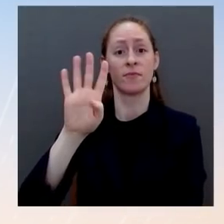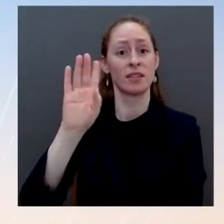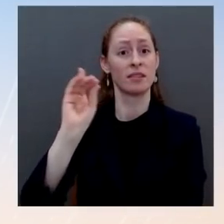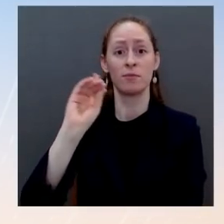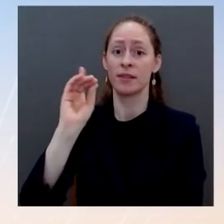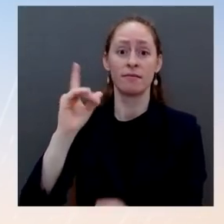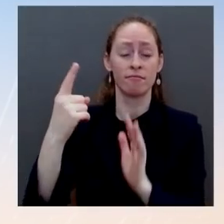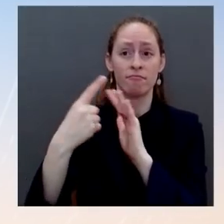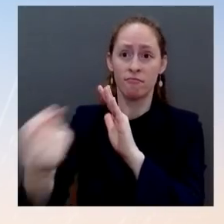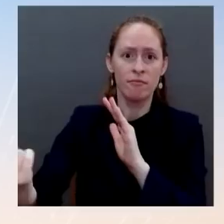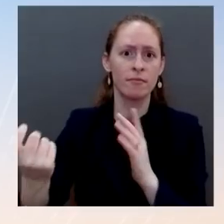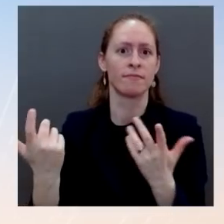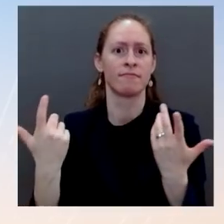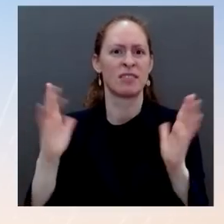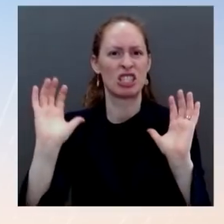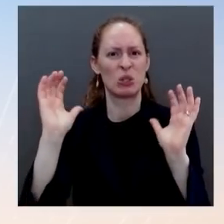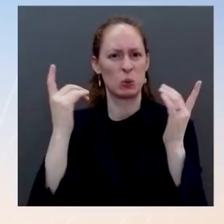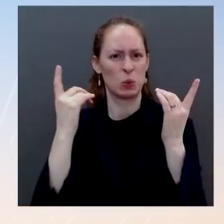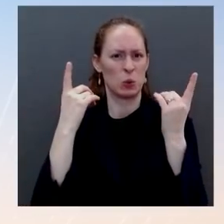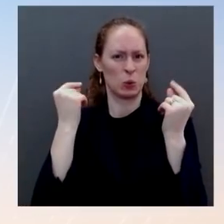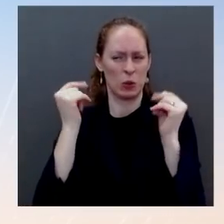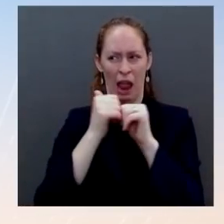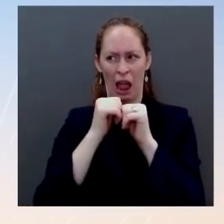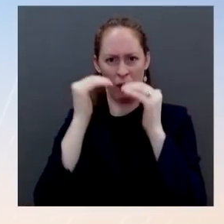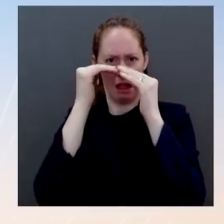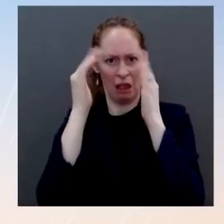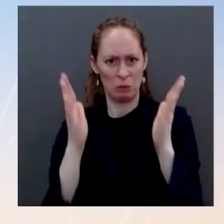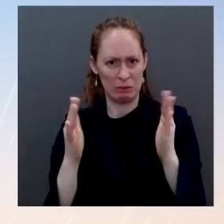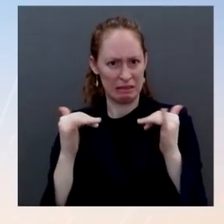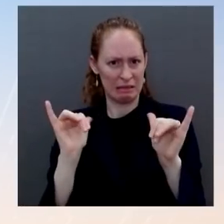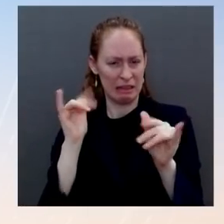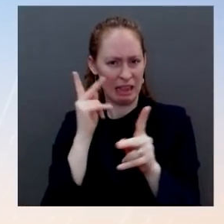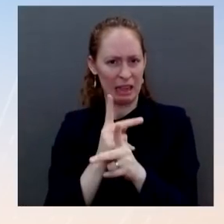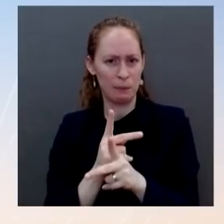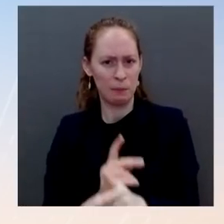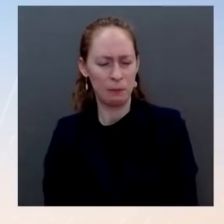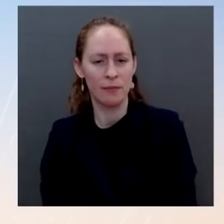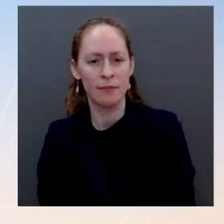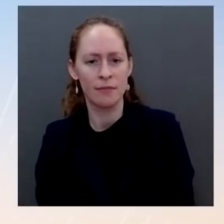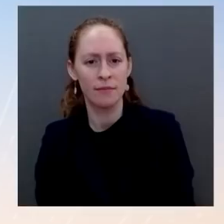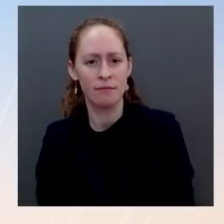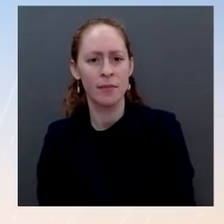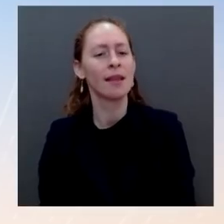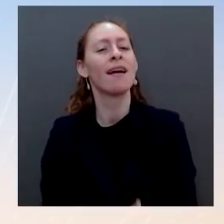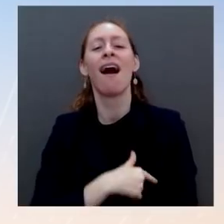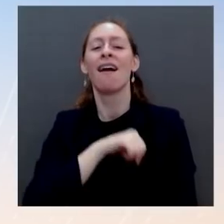so I'm not going to do that from here. But what I can tell you the President is focused on and feels confident in is: